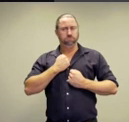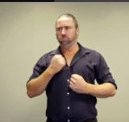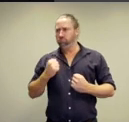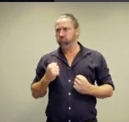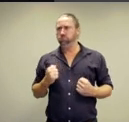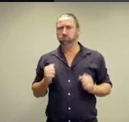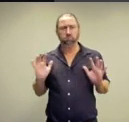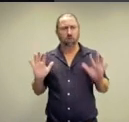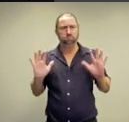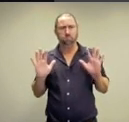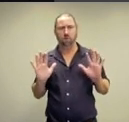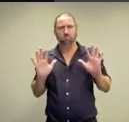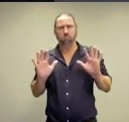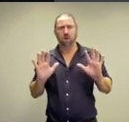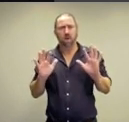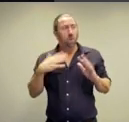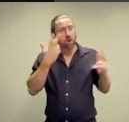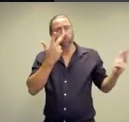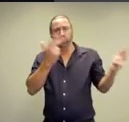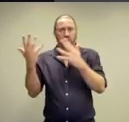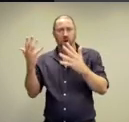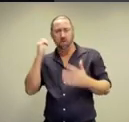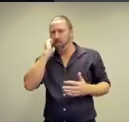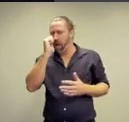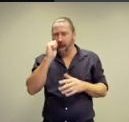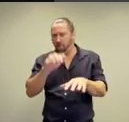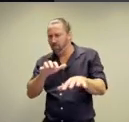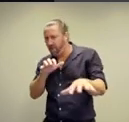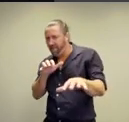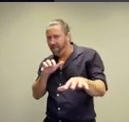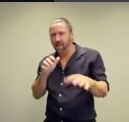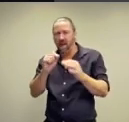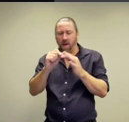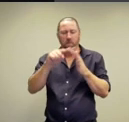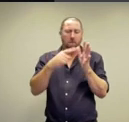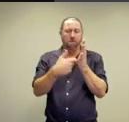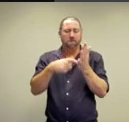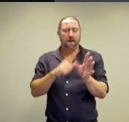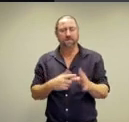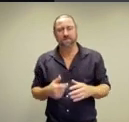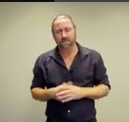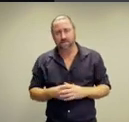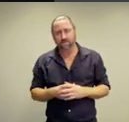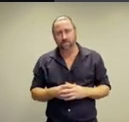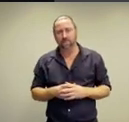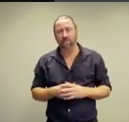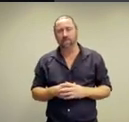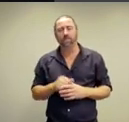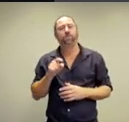and such militancy was essentially what they wish to convey as the Black Panthers